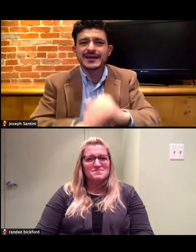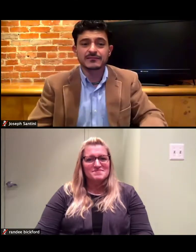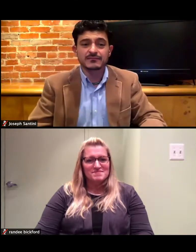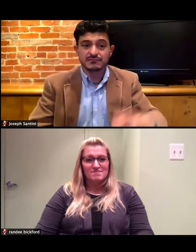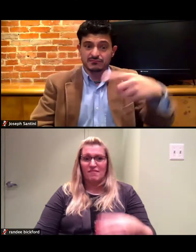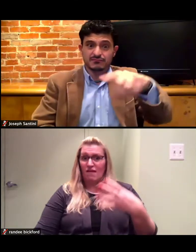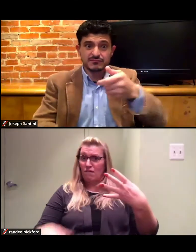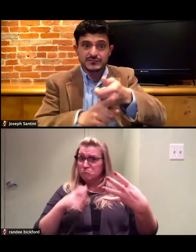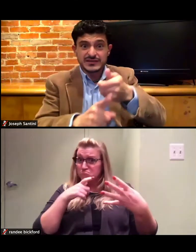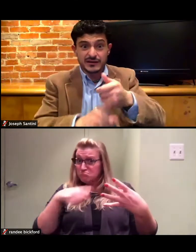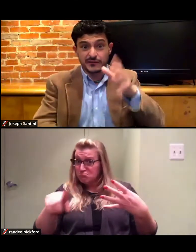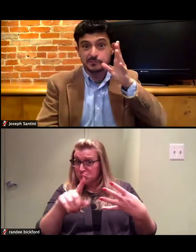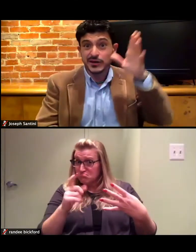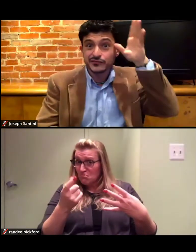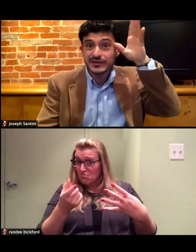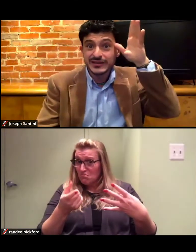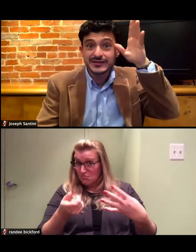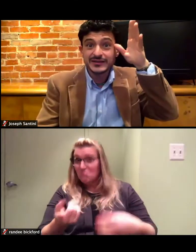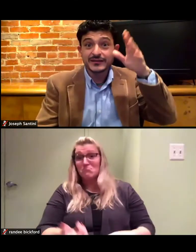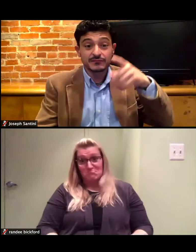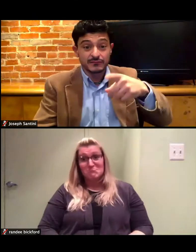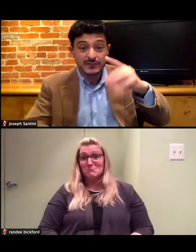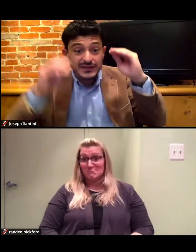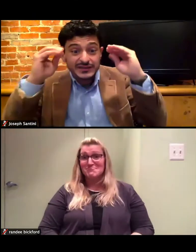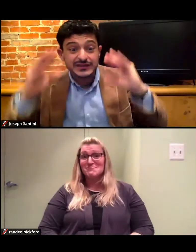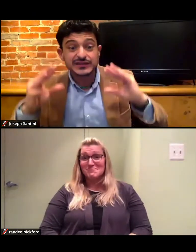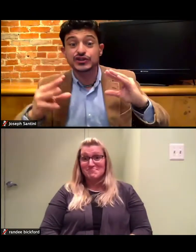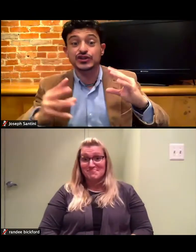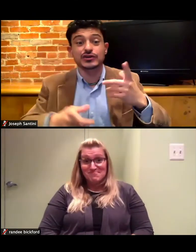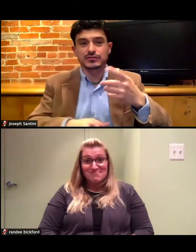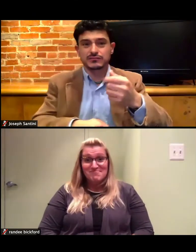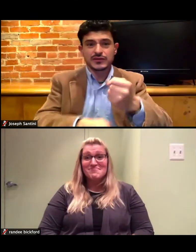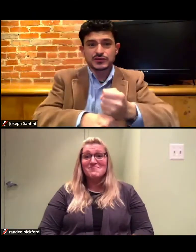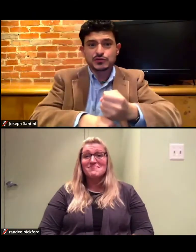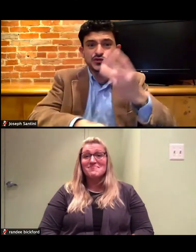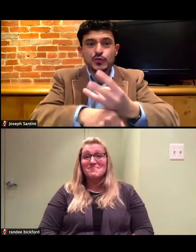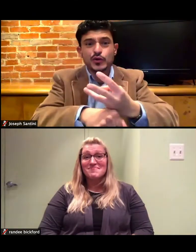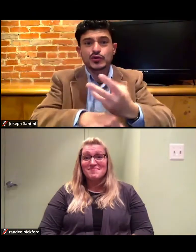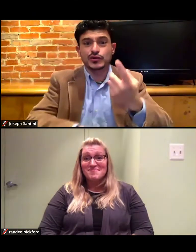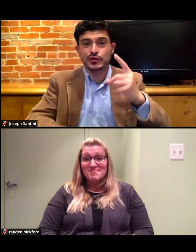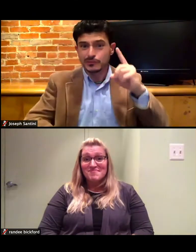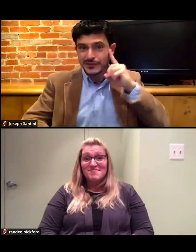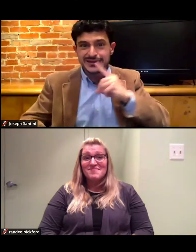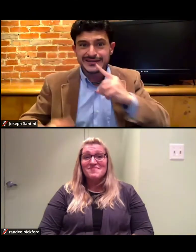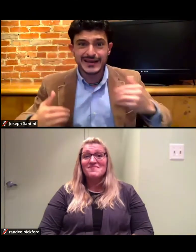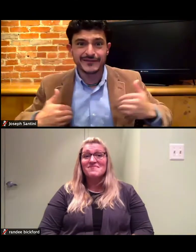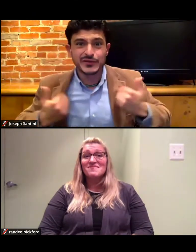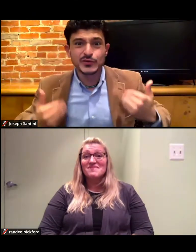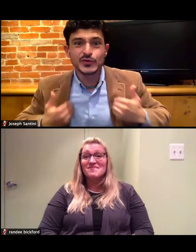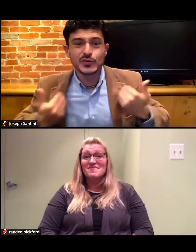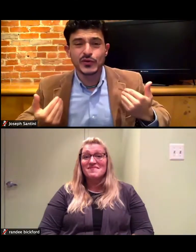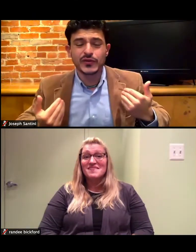so that you can join us tonight. We'd like to know who's here? who's with us? Do we have parents, teachers,